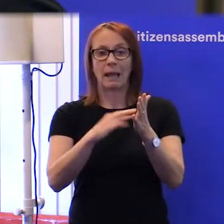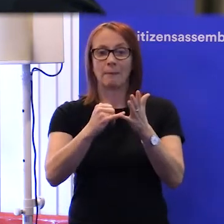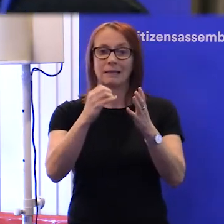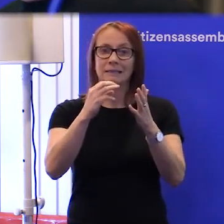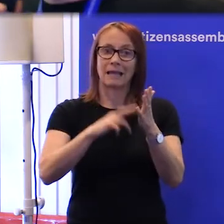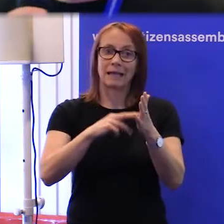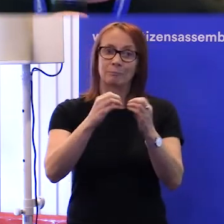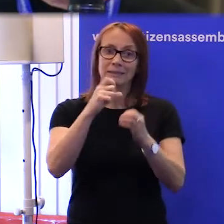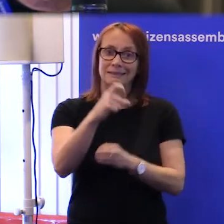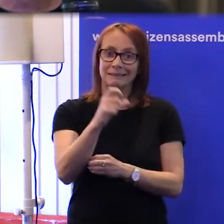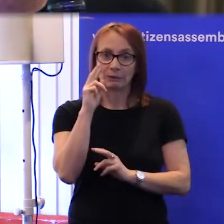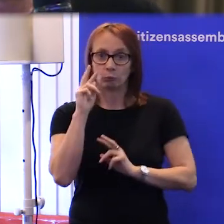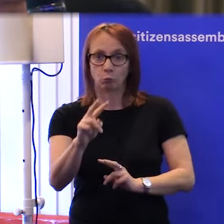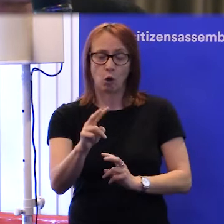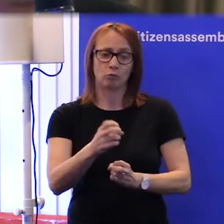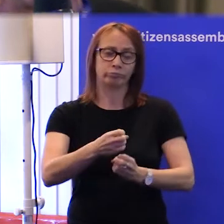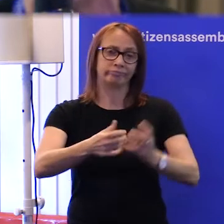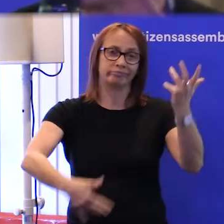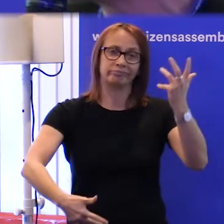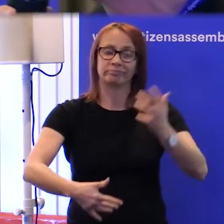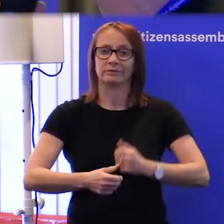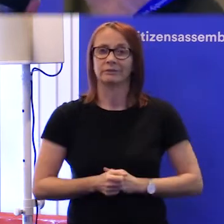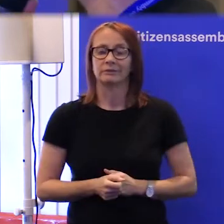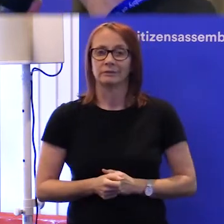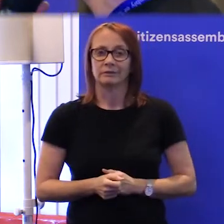you know there's loads of different places where you can actually see a